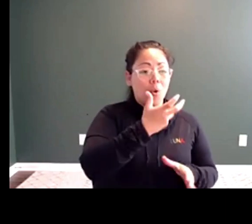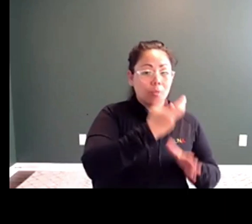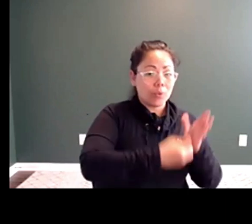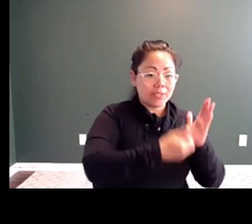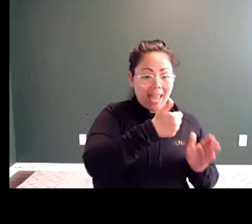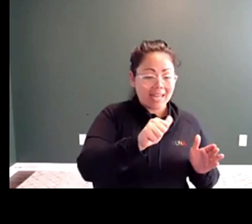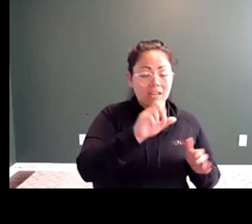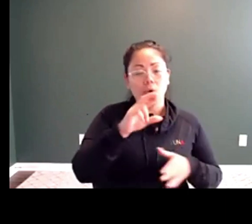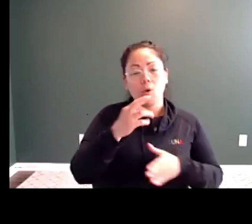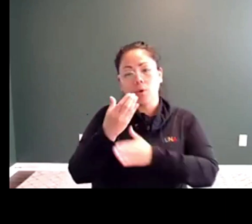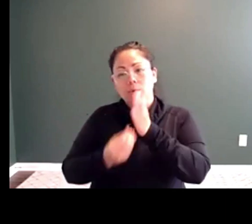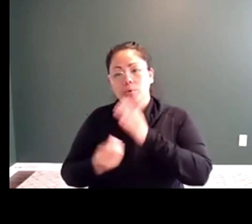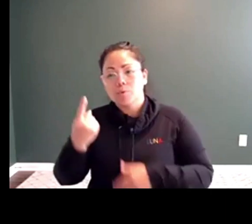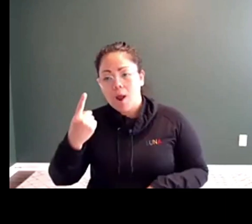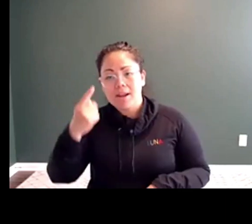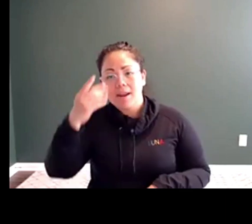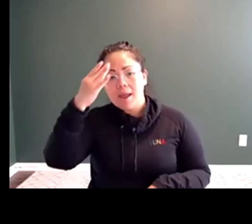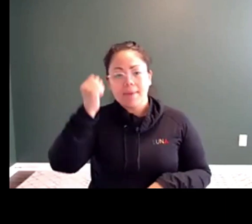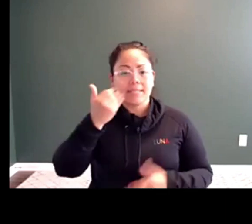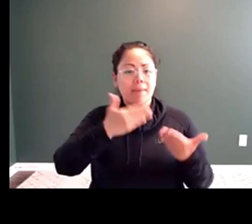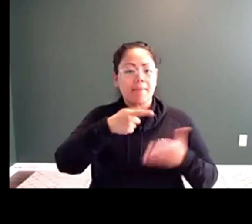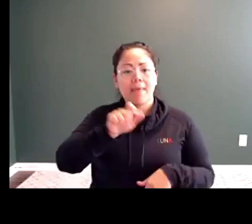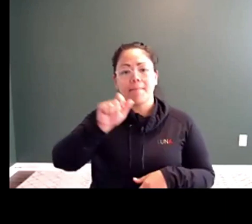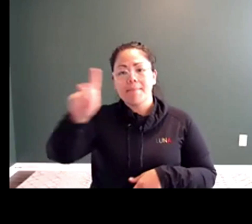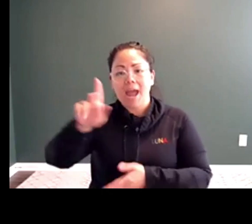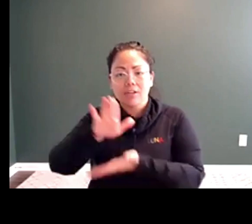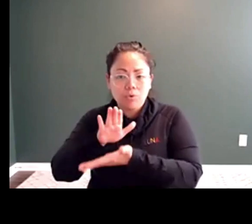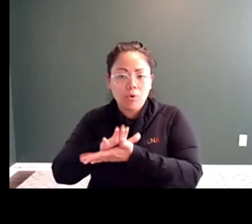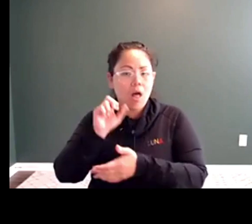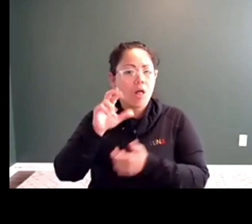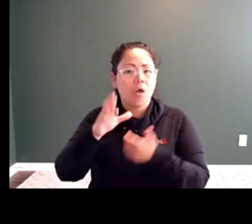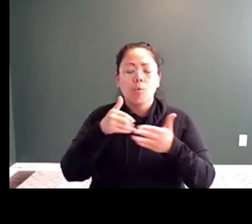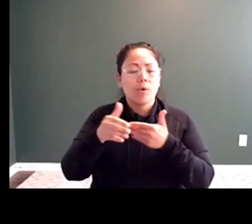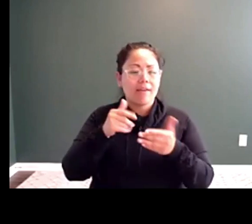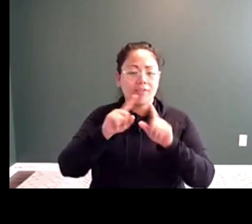because they might be going back to school or, you know, different things.